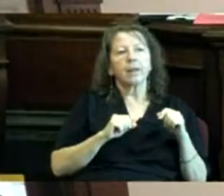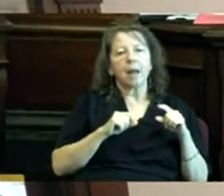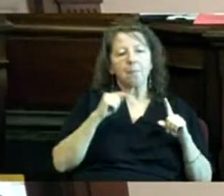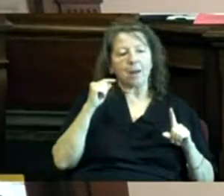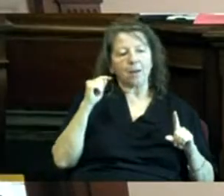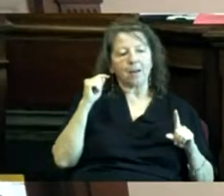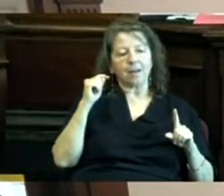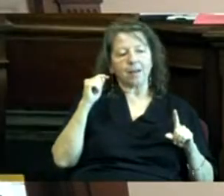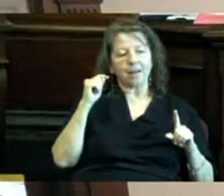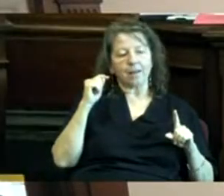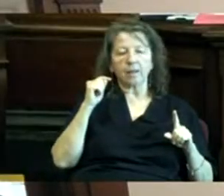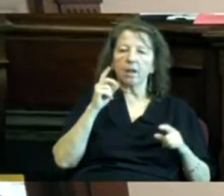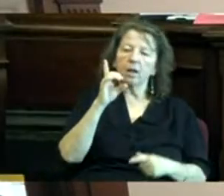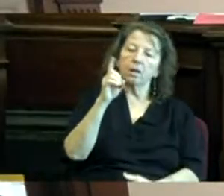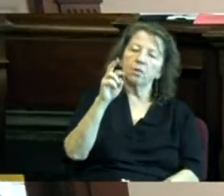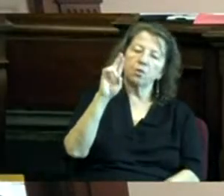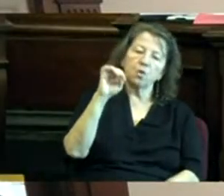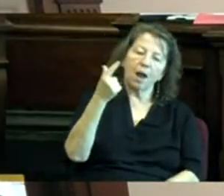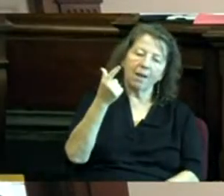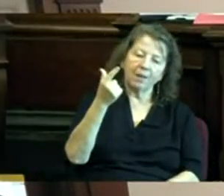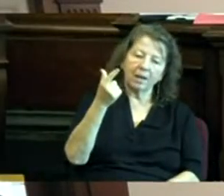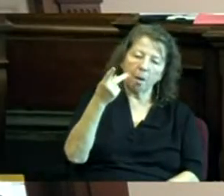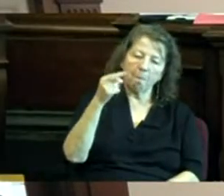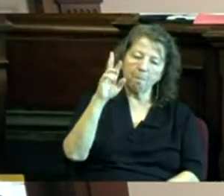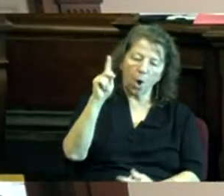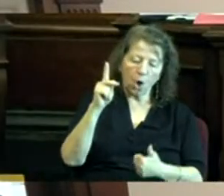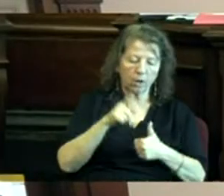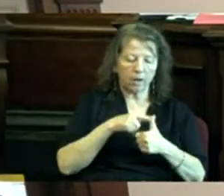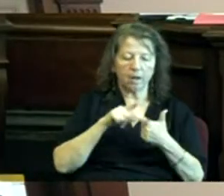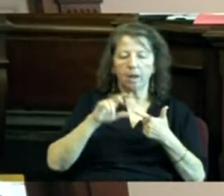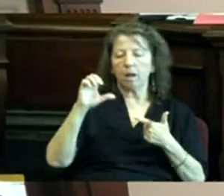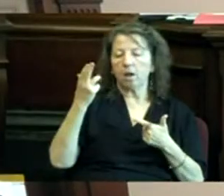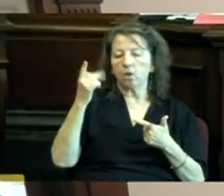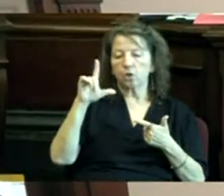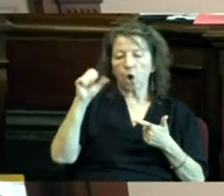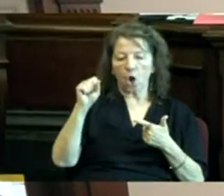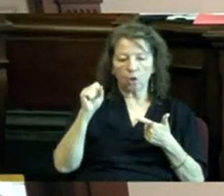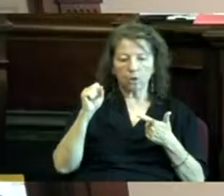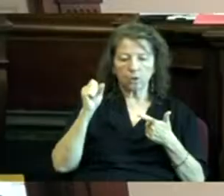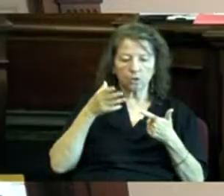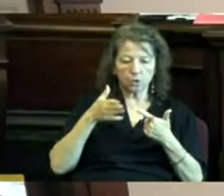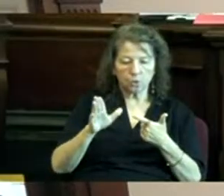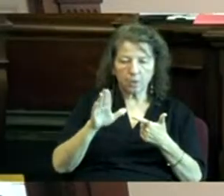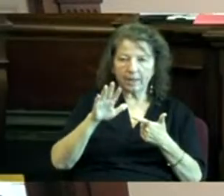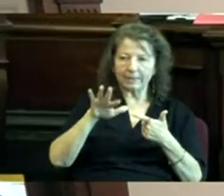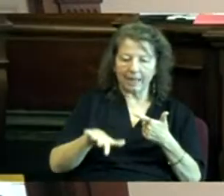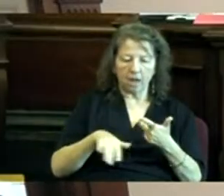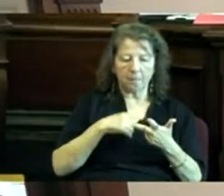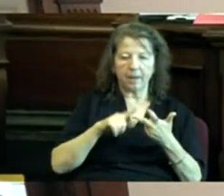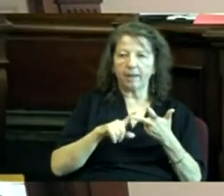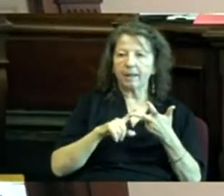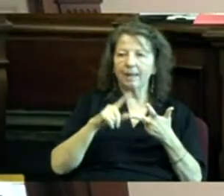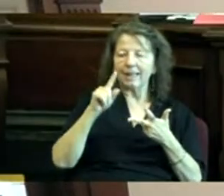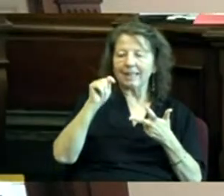organizations, service organizations. So agape on